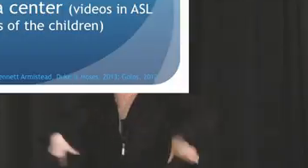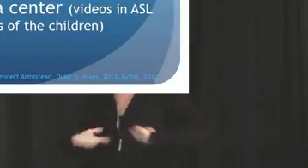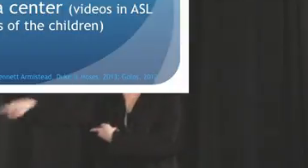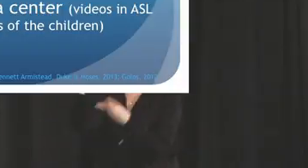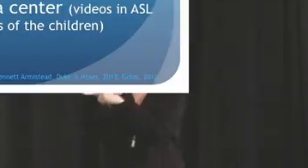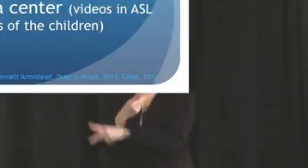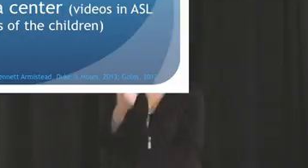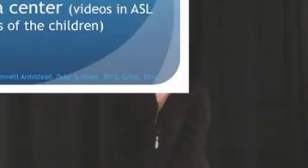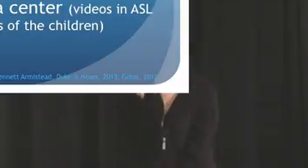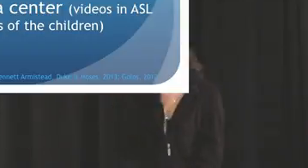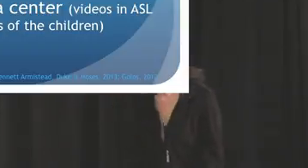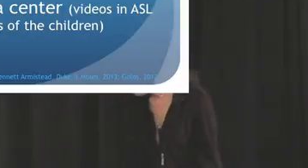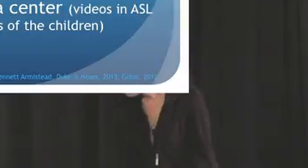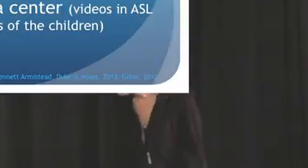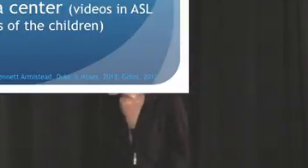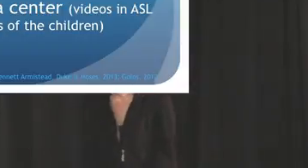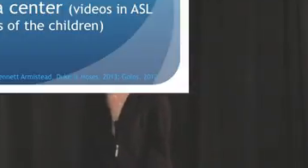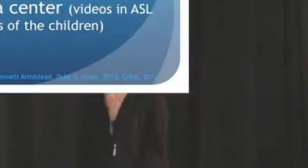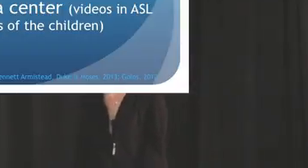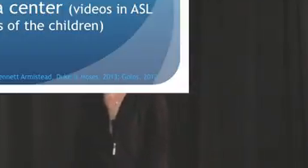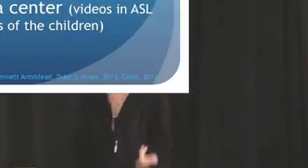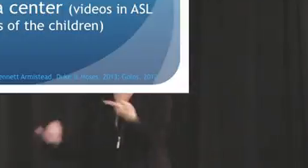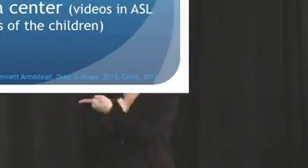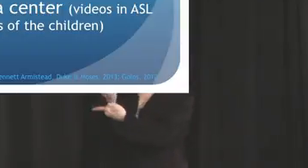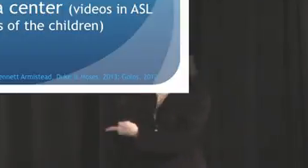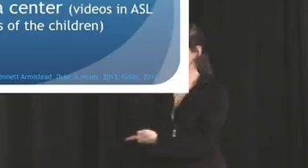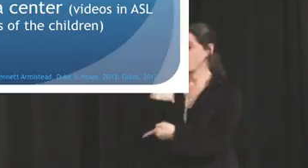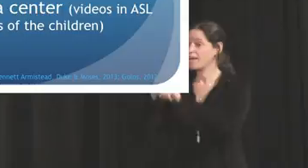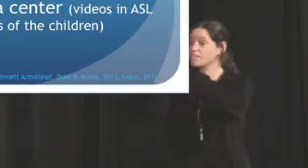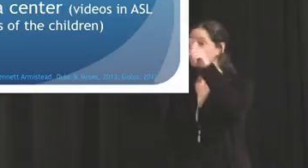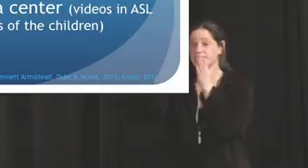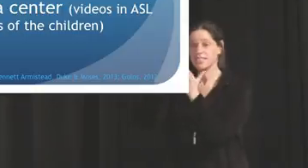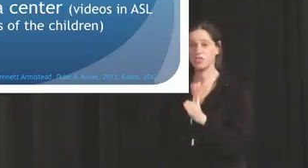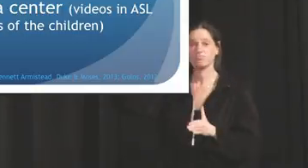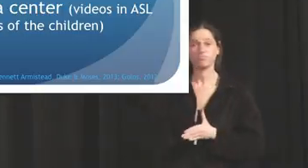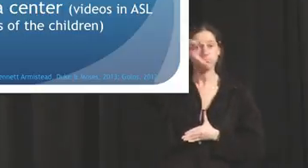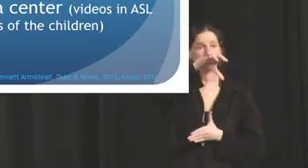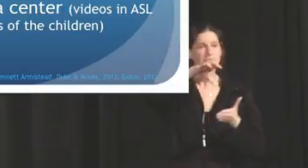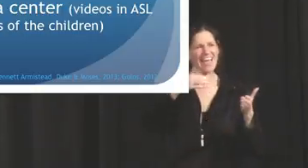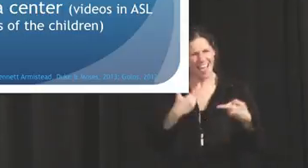however it works out. But...